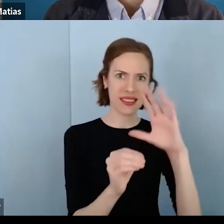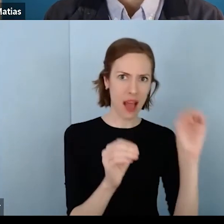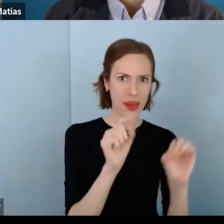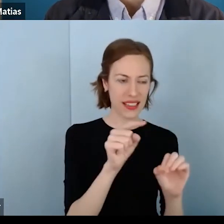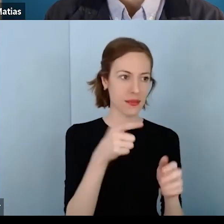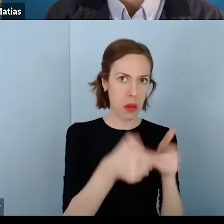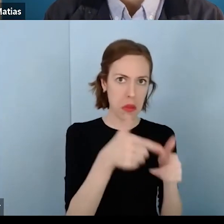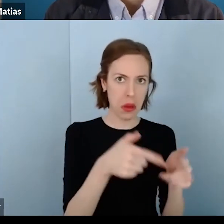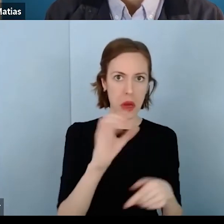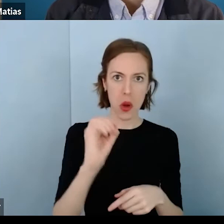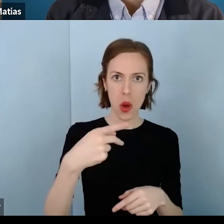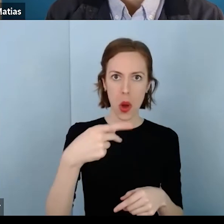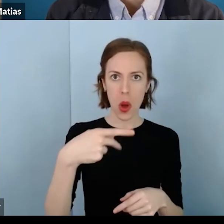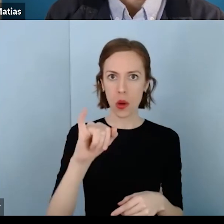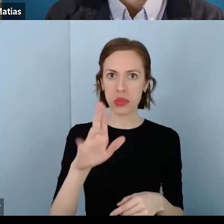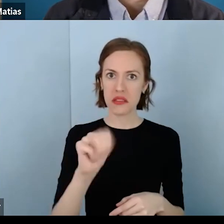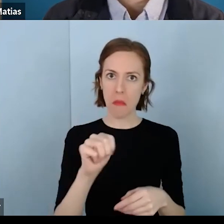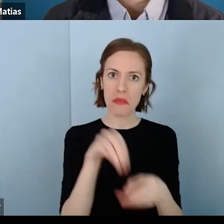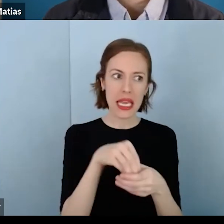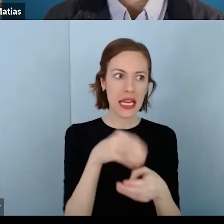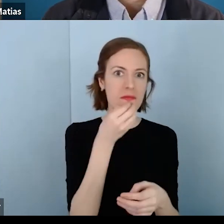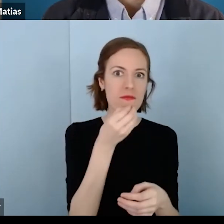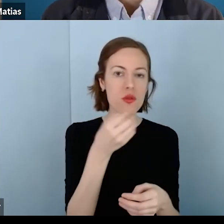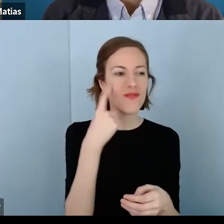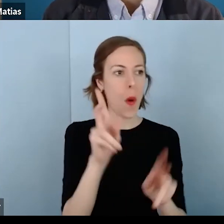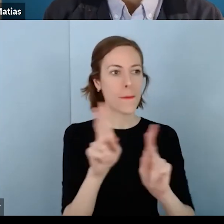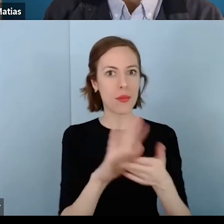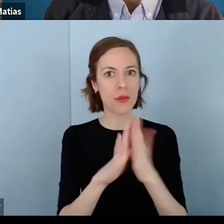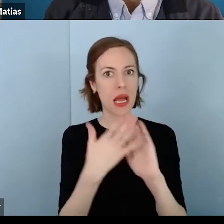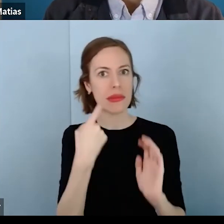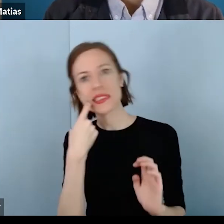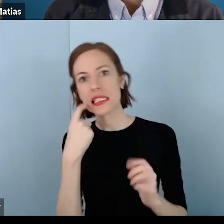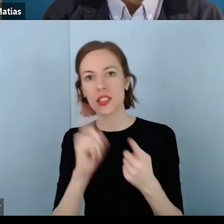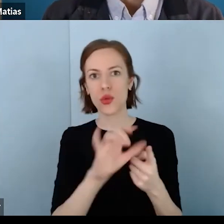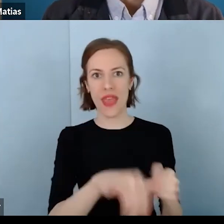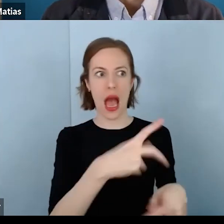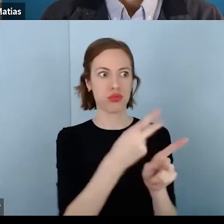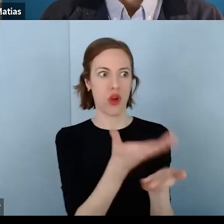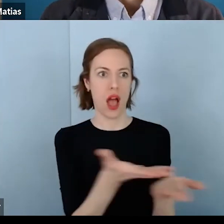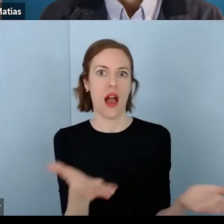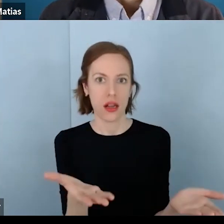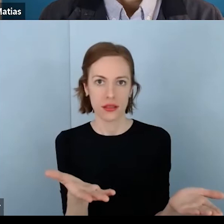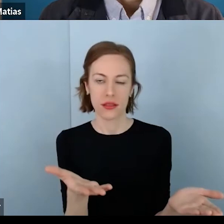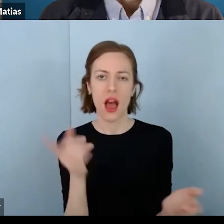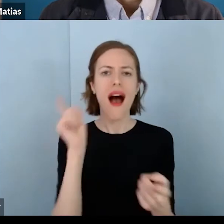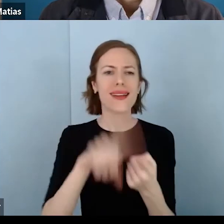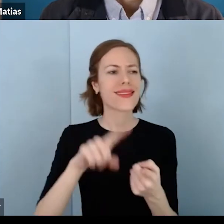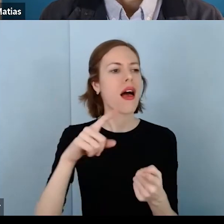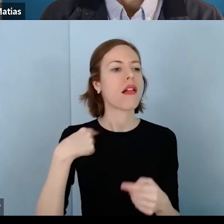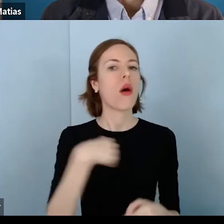It was terrible. Right, until we came up with the regulations and at the